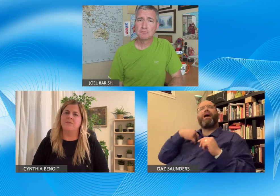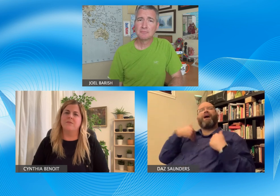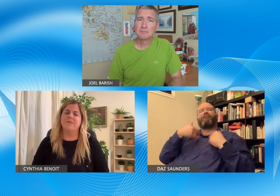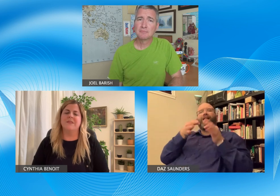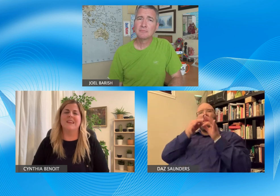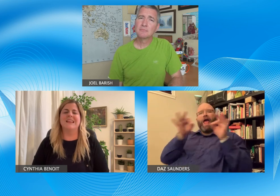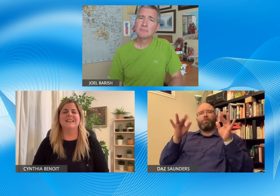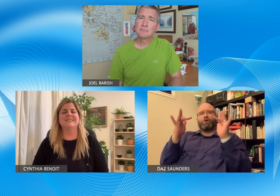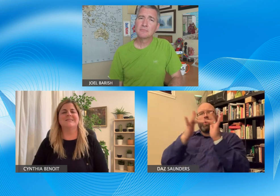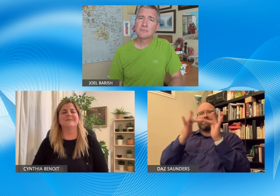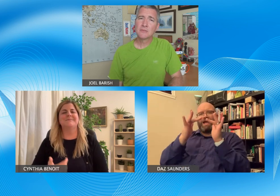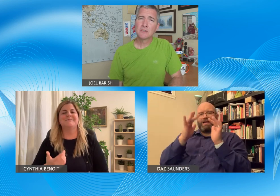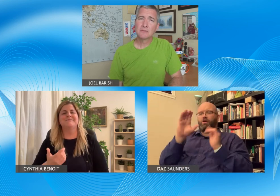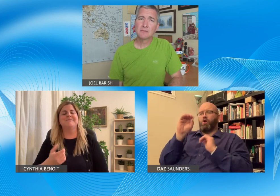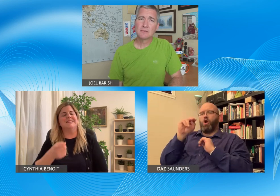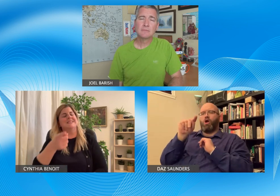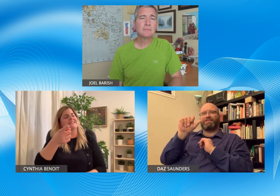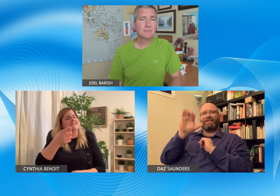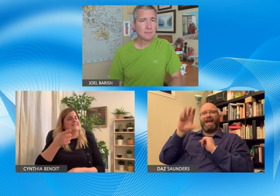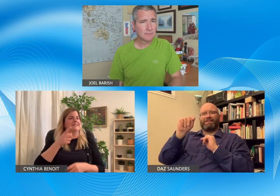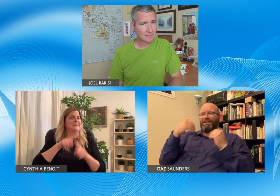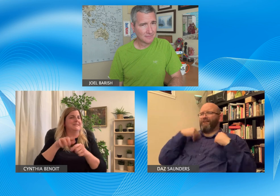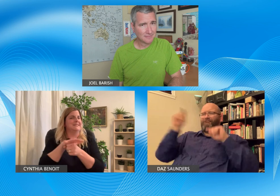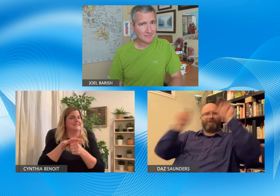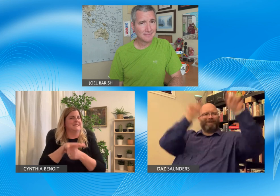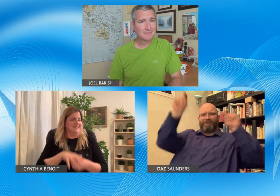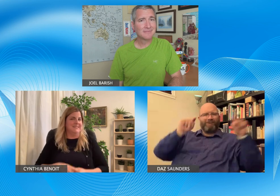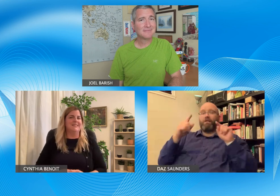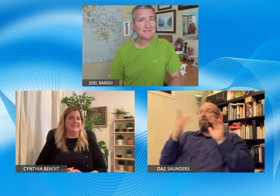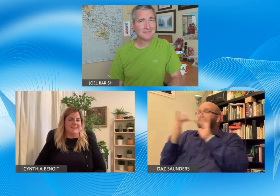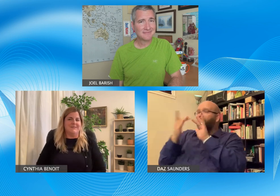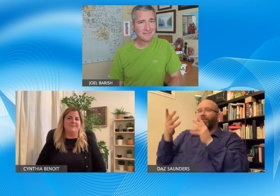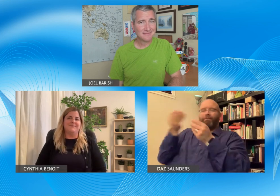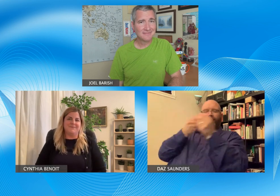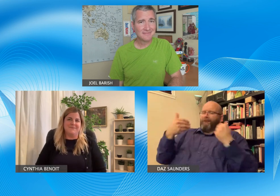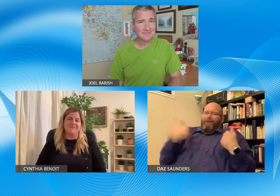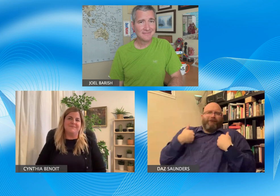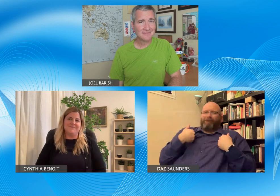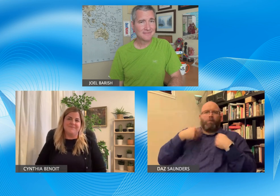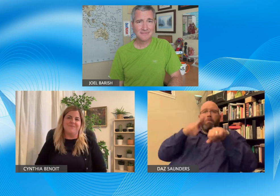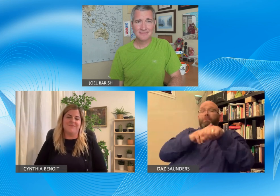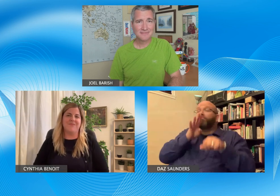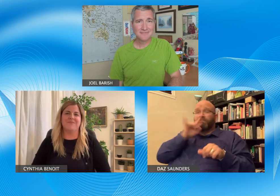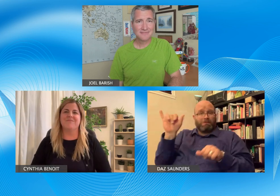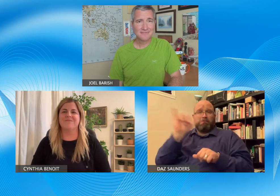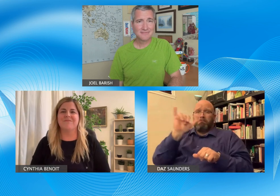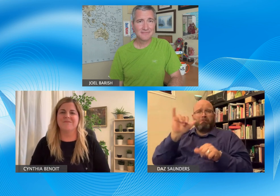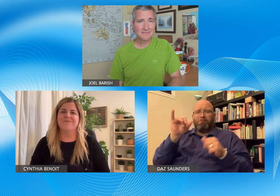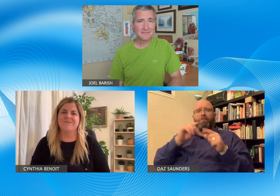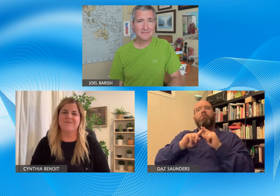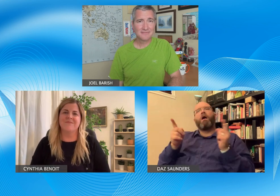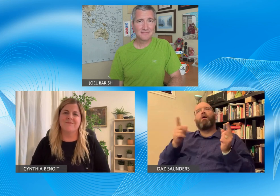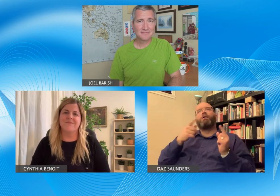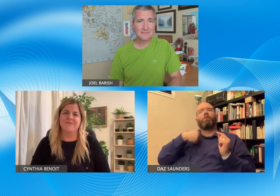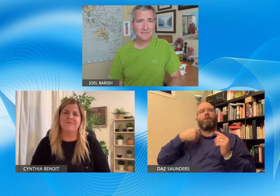There is something called “contact language”. It is found elsewhere with other languages as well, even in spoken languages. It’s normal to have exchanges between languages.